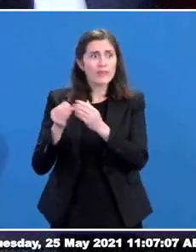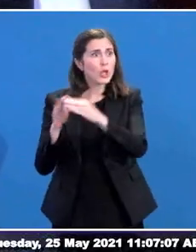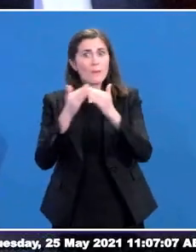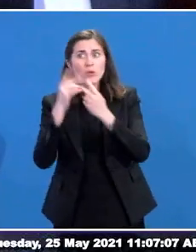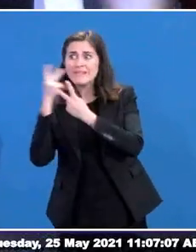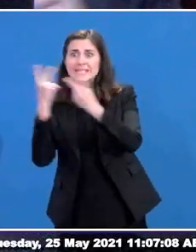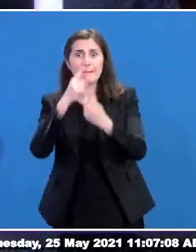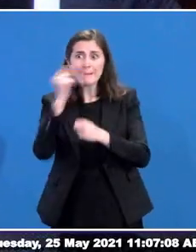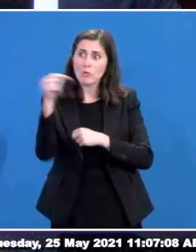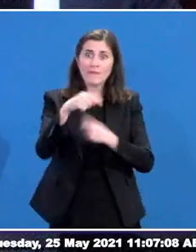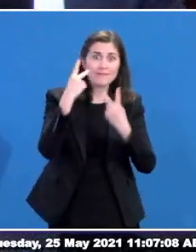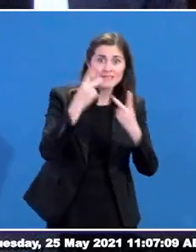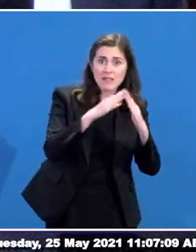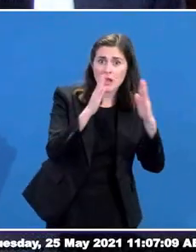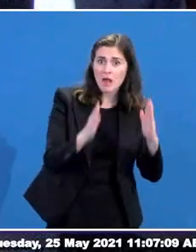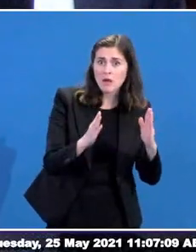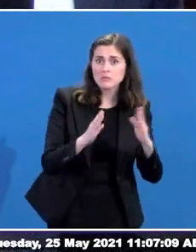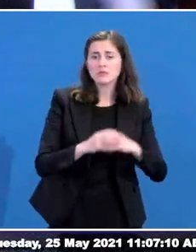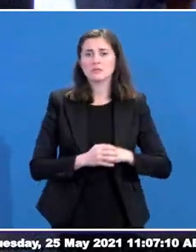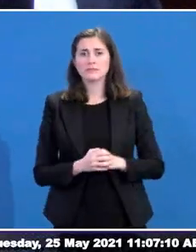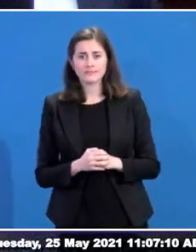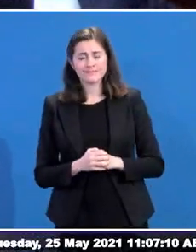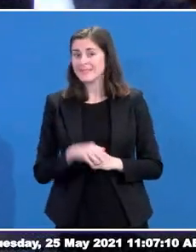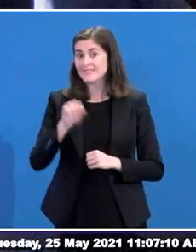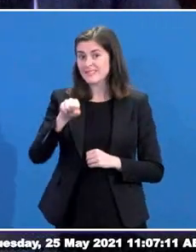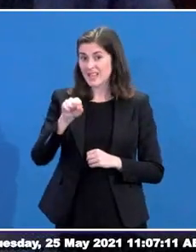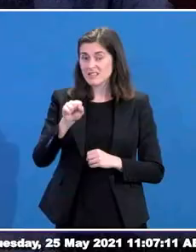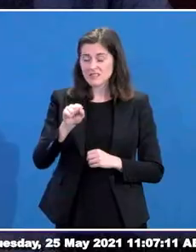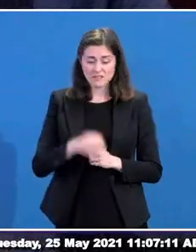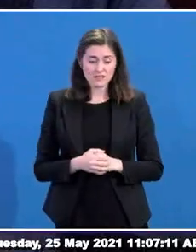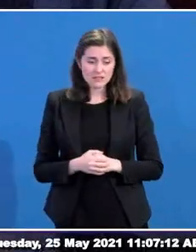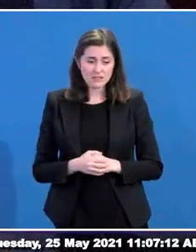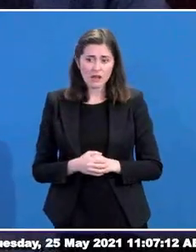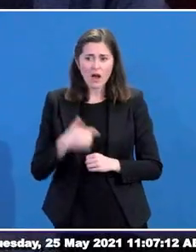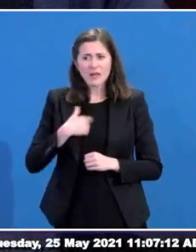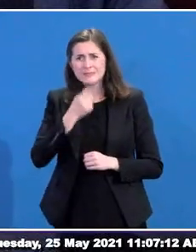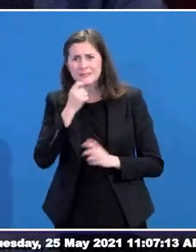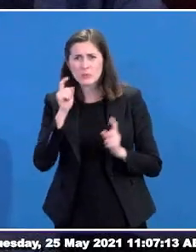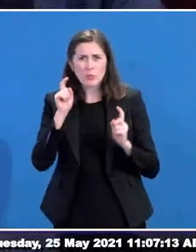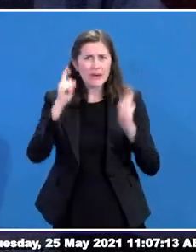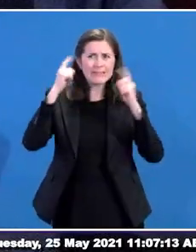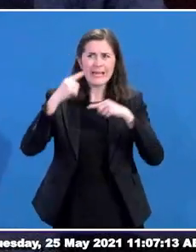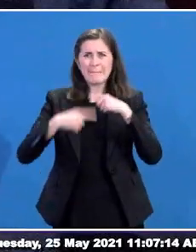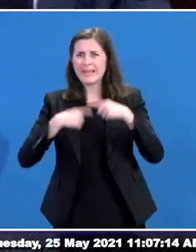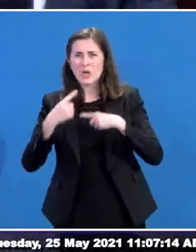Yeah. I tried to reach out because I was concerned about a systemic oversight